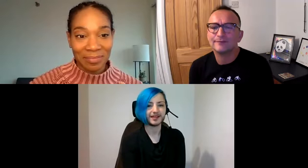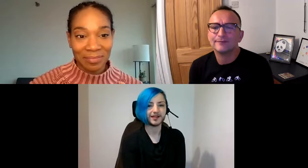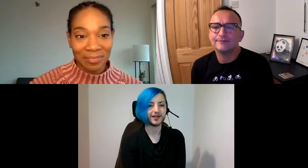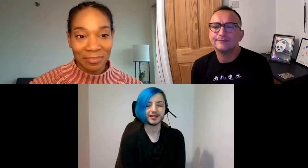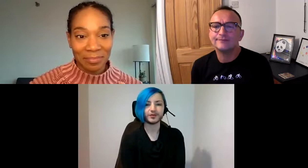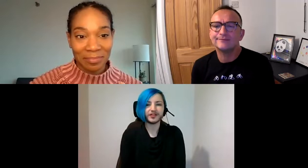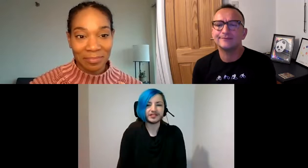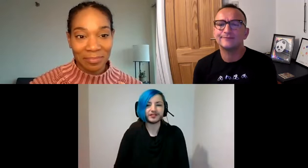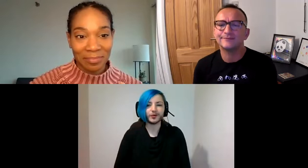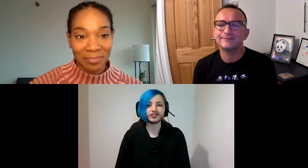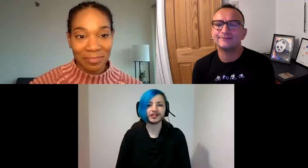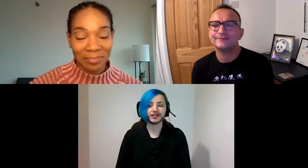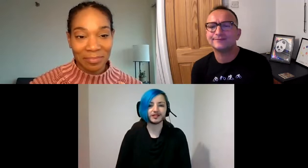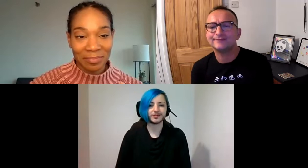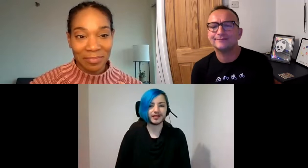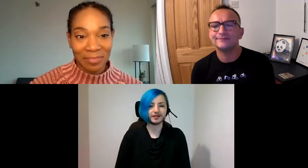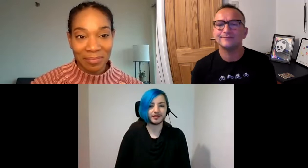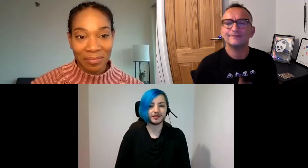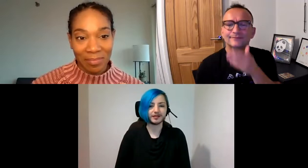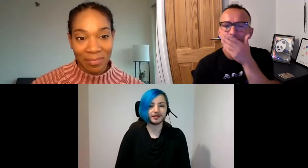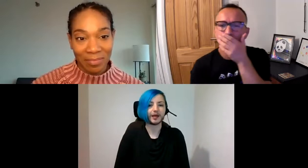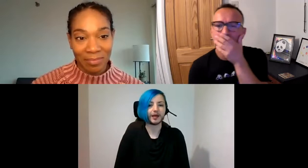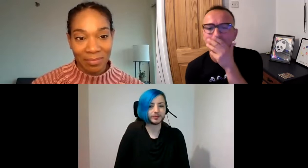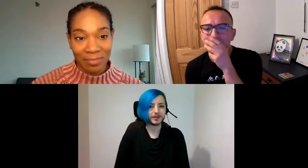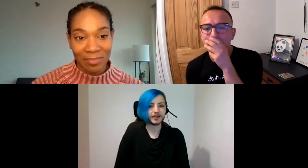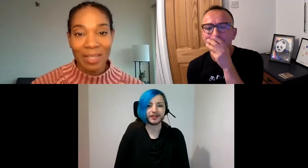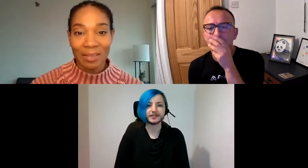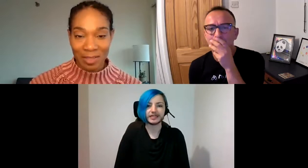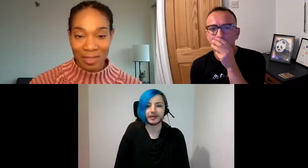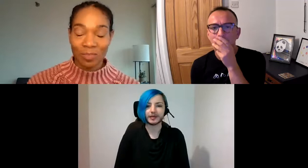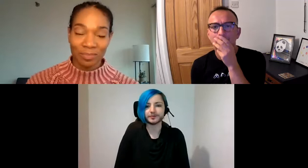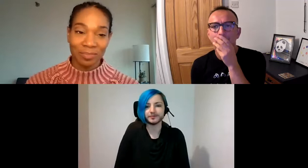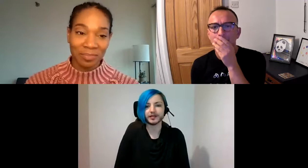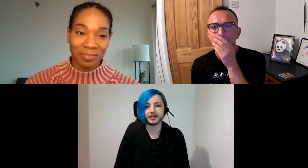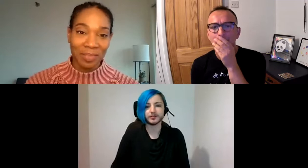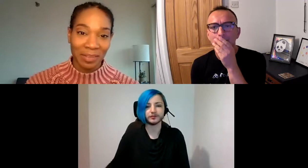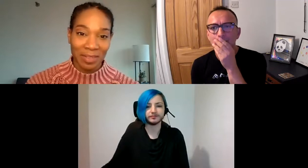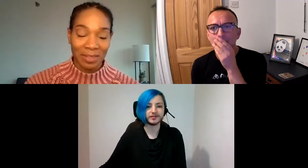I understand this was the same process.